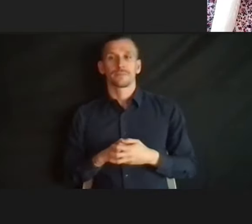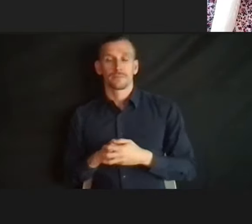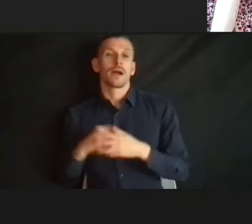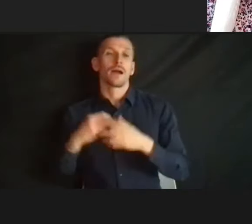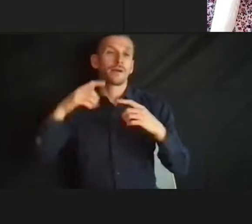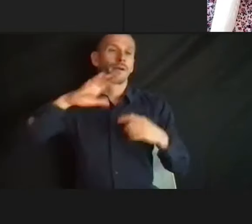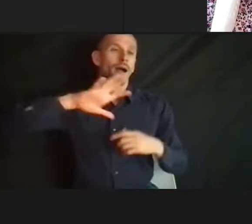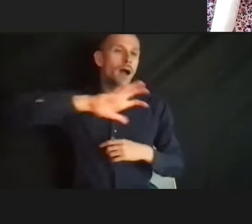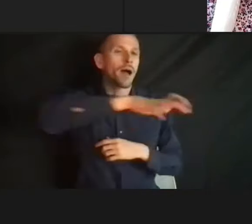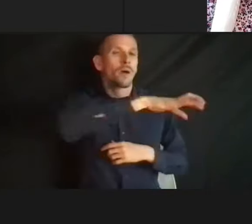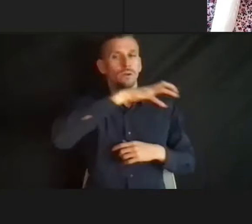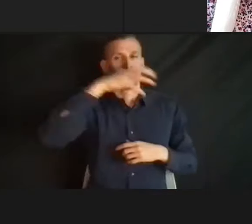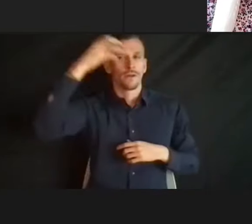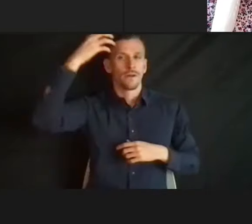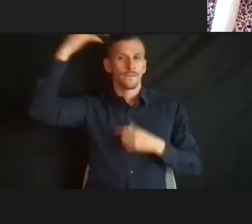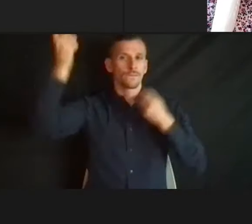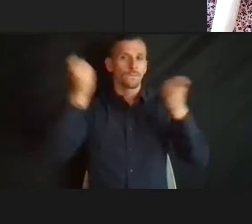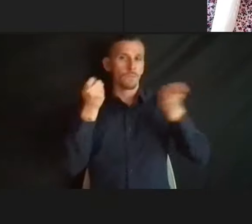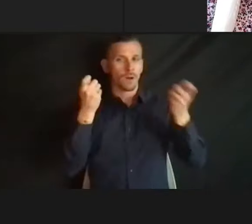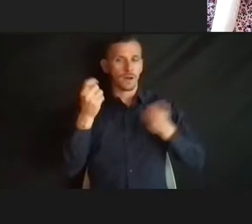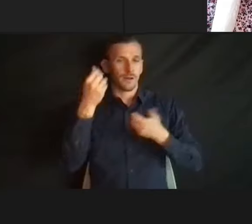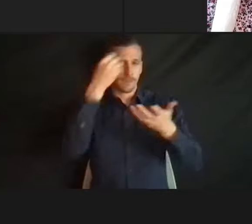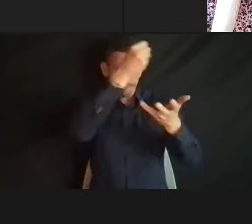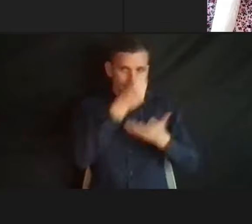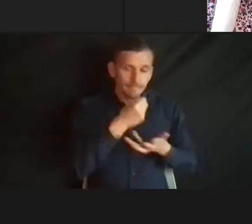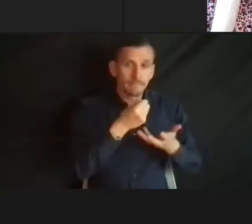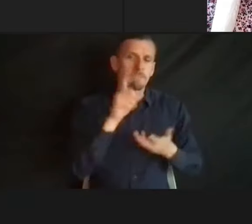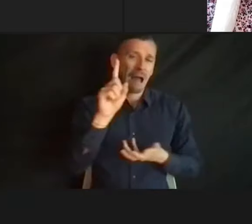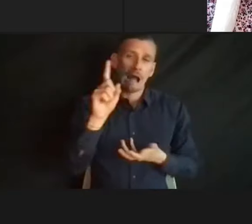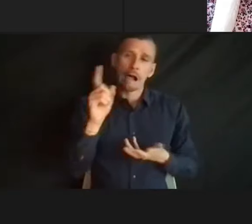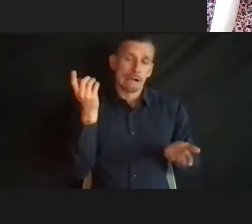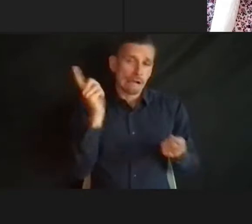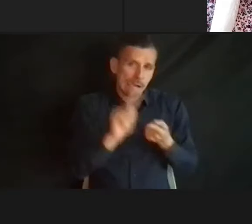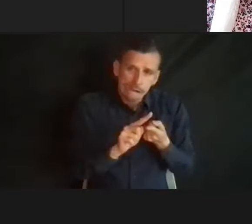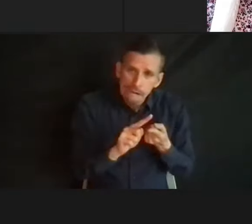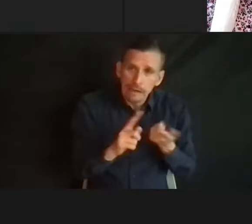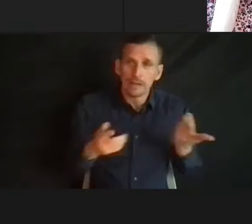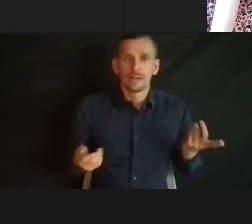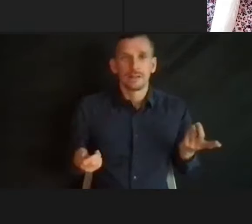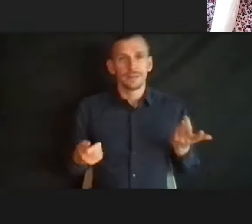we do have problems like donor fatigue. I do think that it's time to, in our conversation,